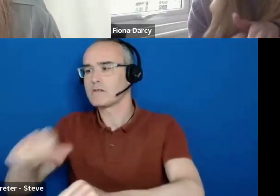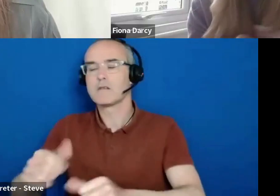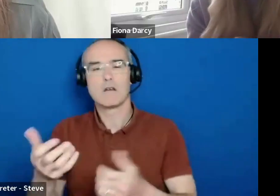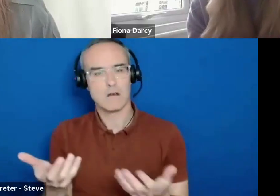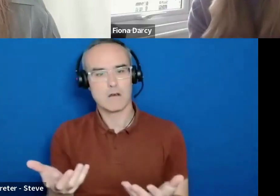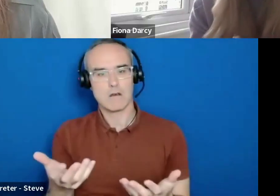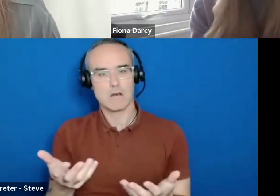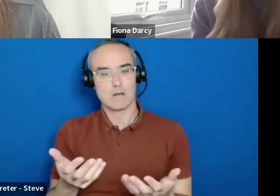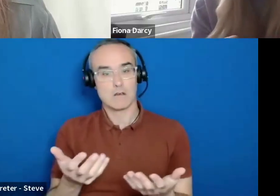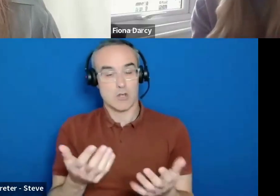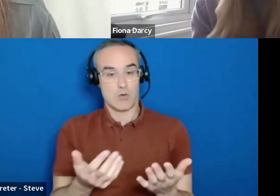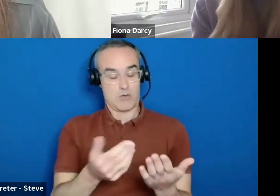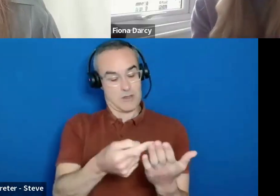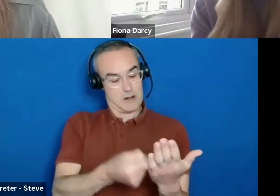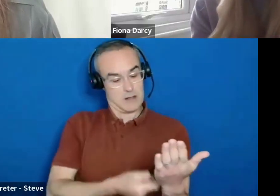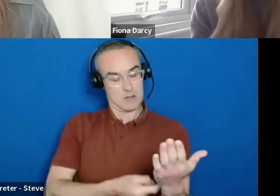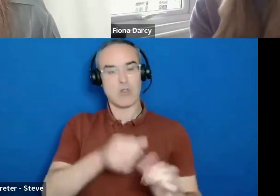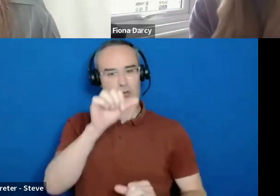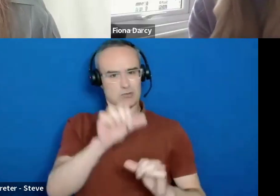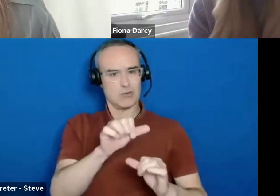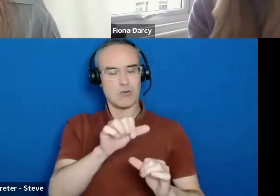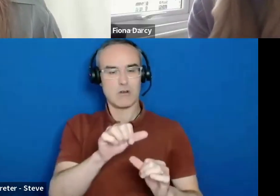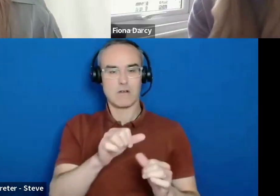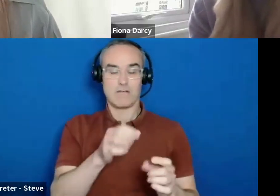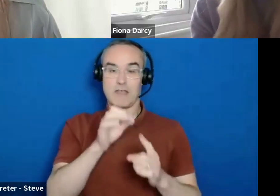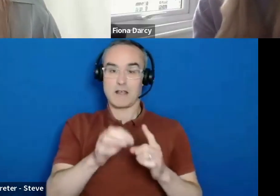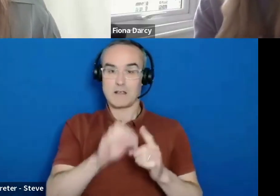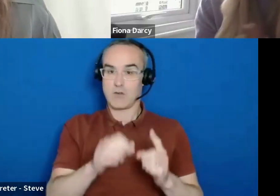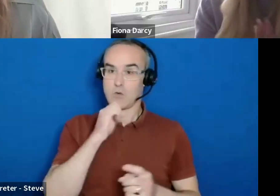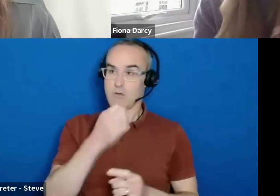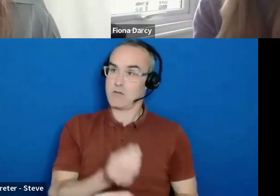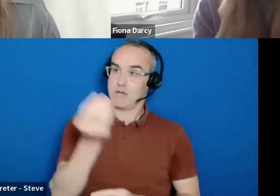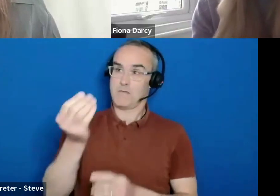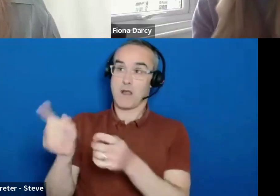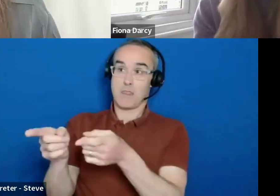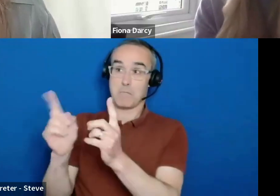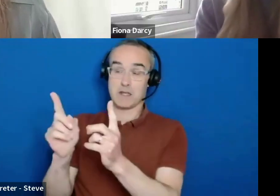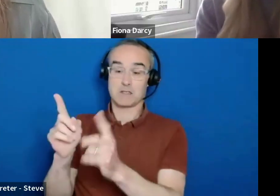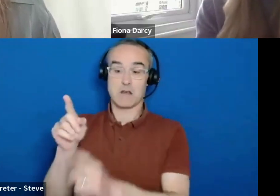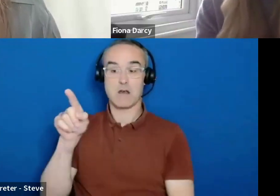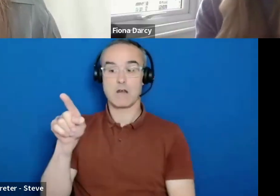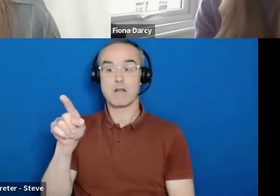the shortlist for interviews goes to the minister, and the minister will agree or